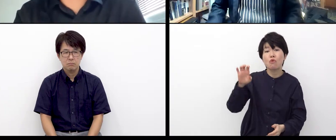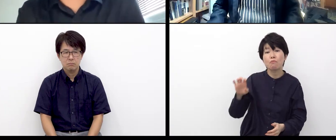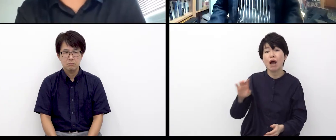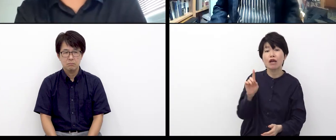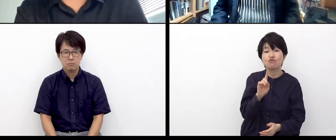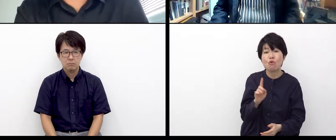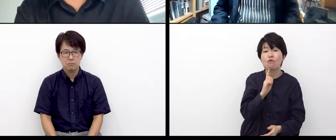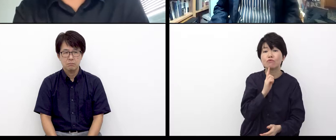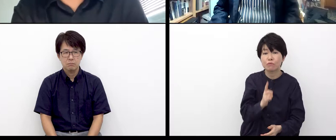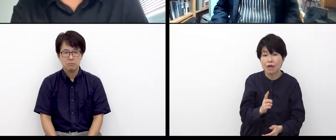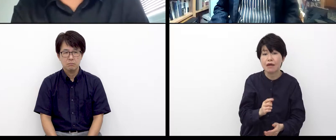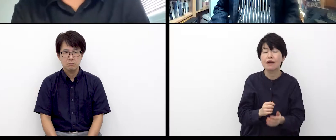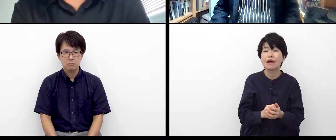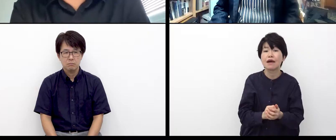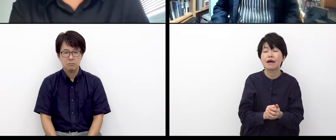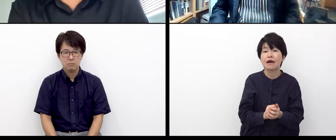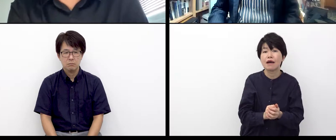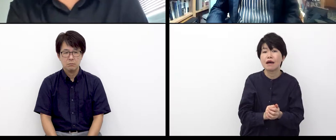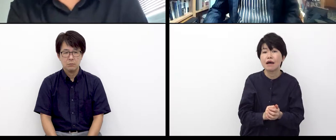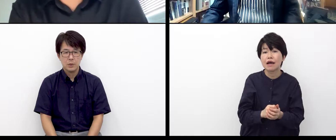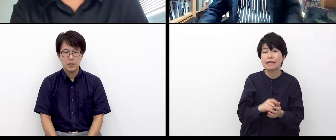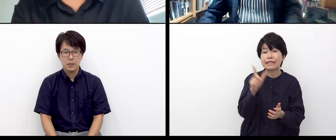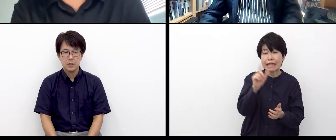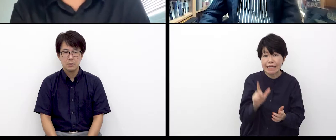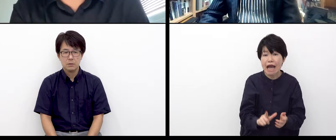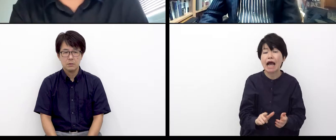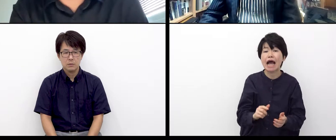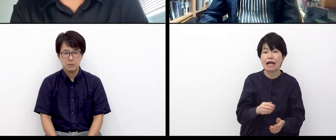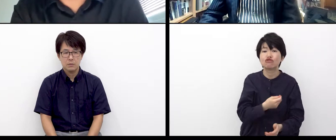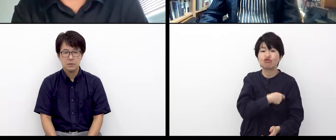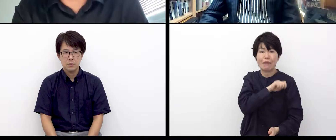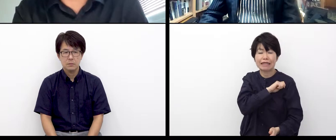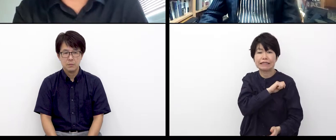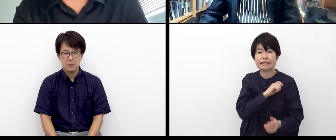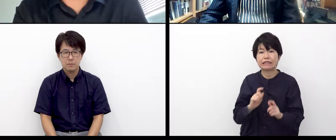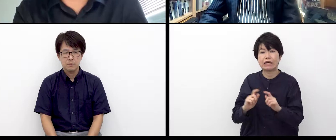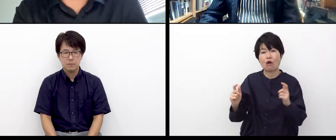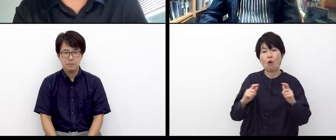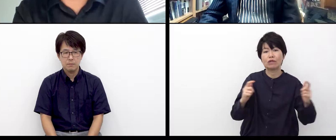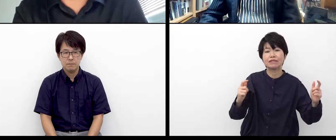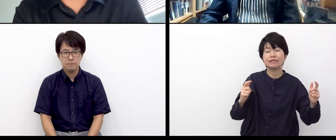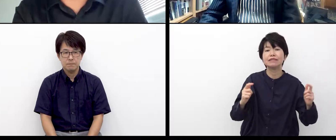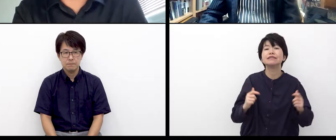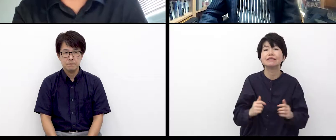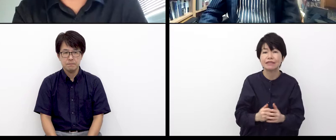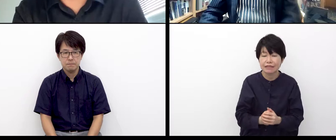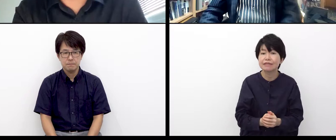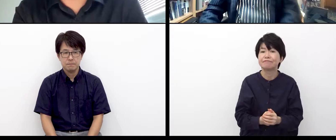In Europe, there are many in Italy and Spain. In those countries,